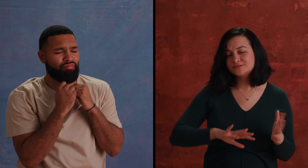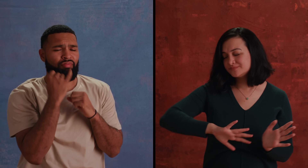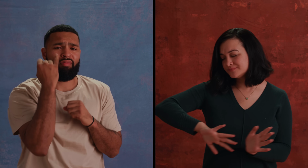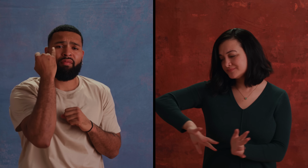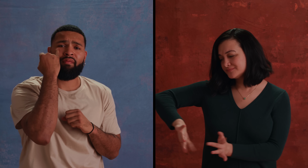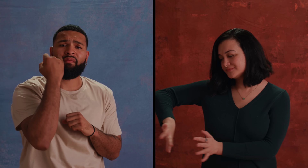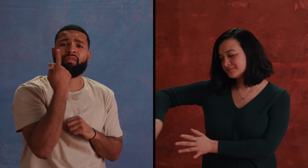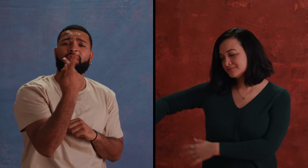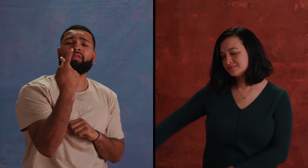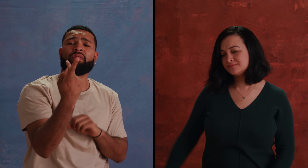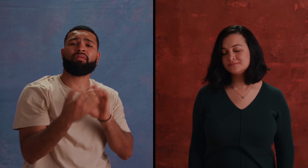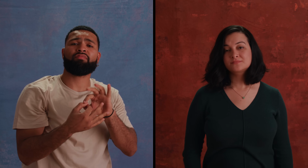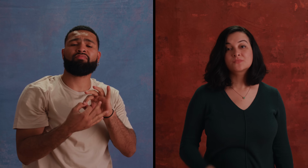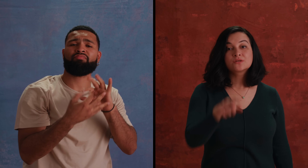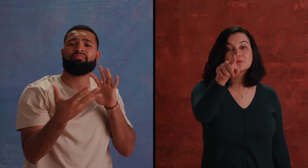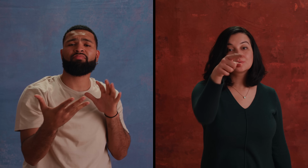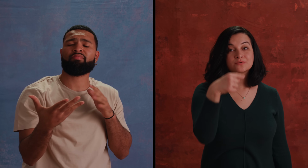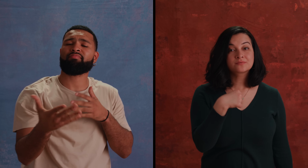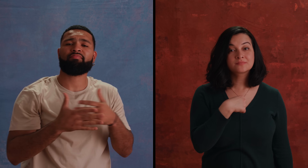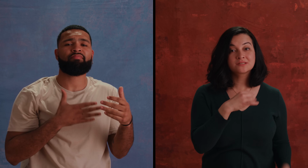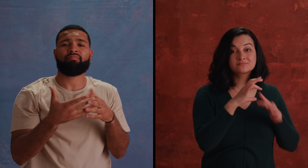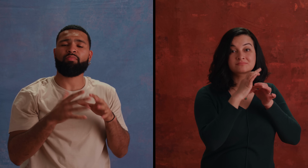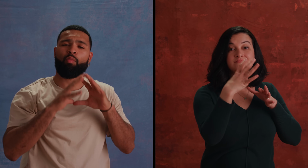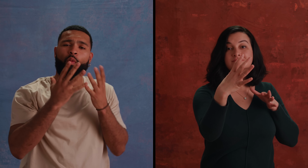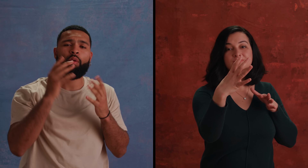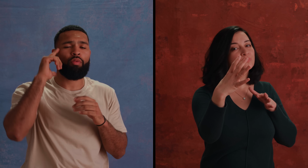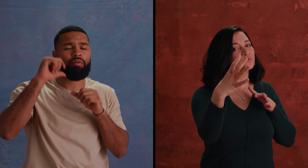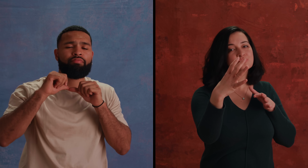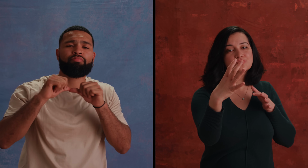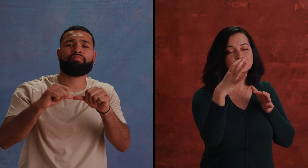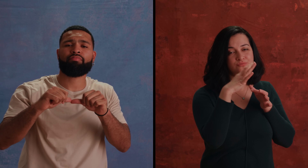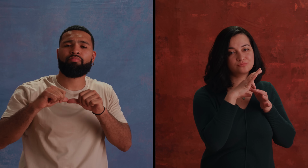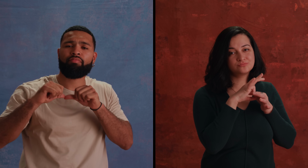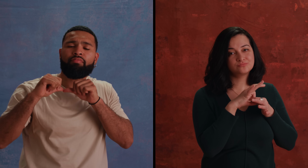no there wouldn't be a reason why we would even have to say goodbye